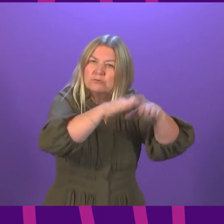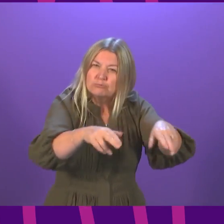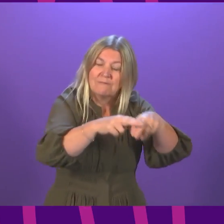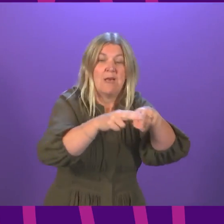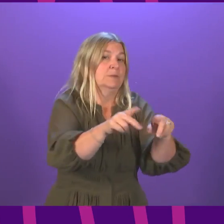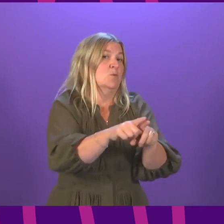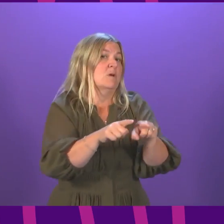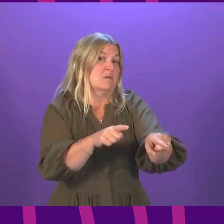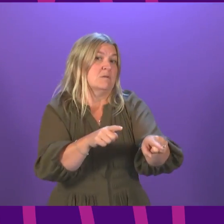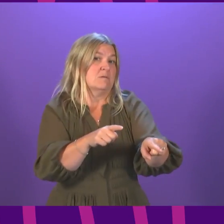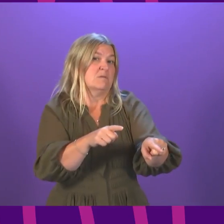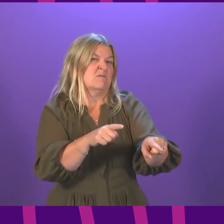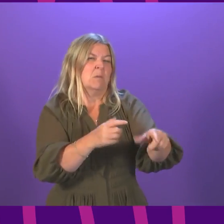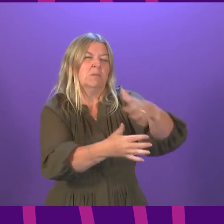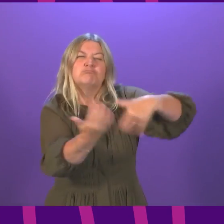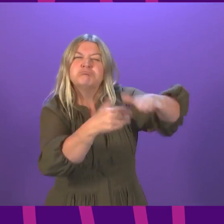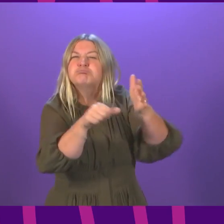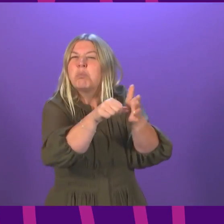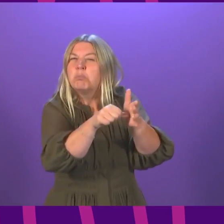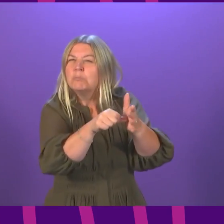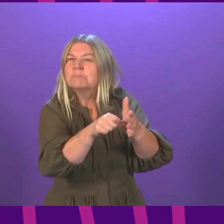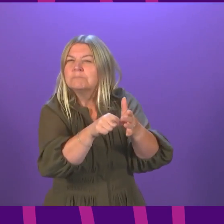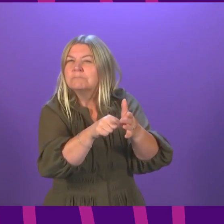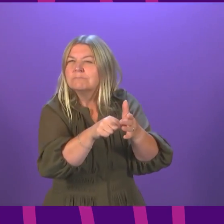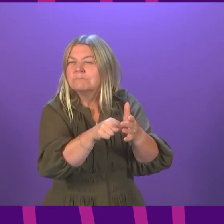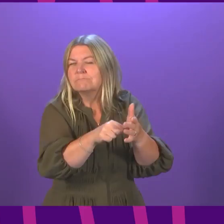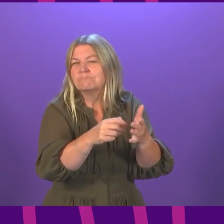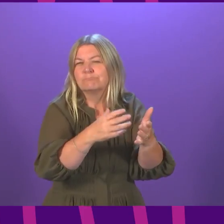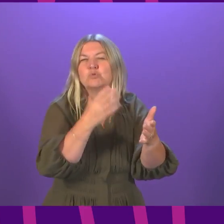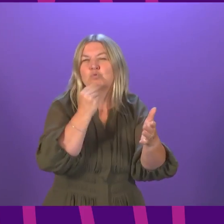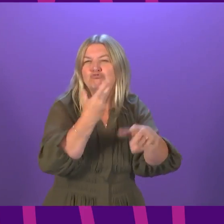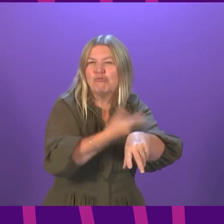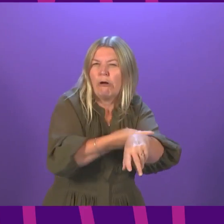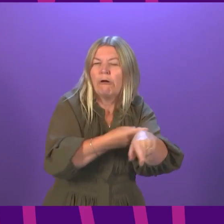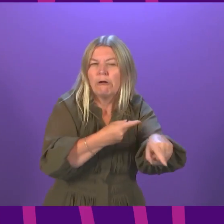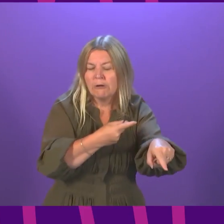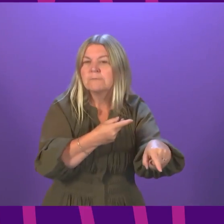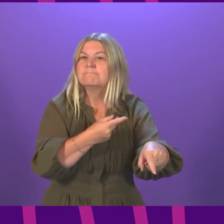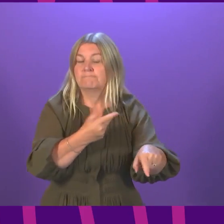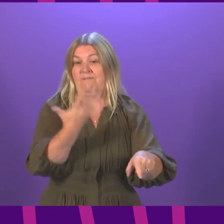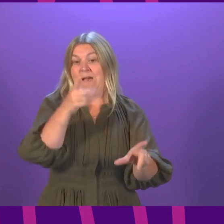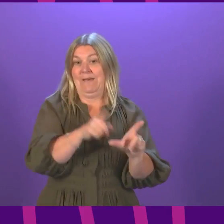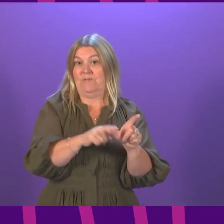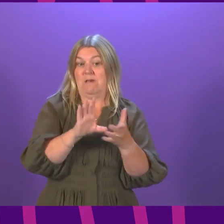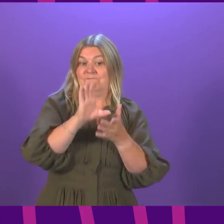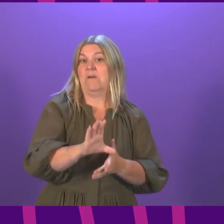by problematic drug use. Those are five-year funds, and organisations can apply for multiyear